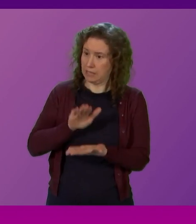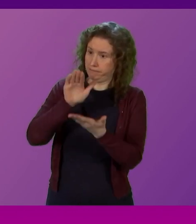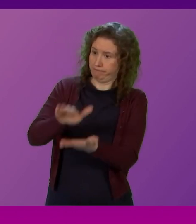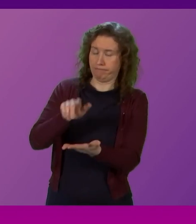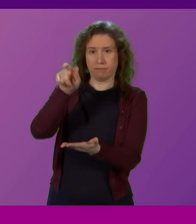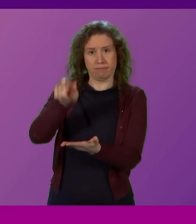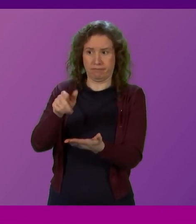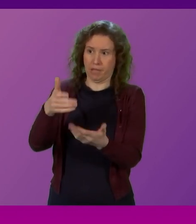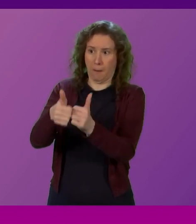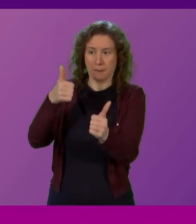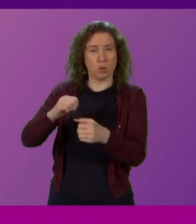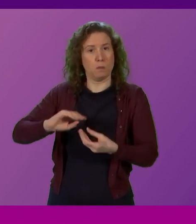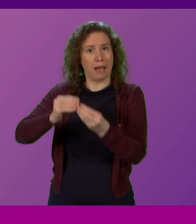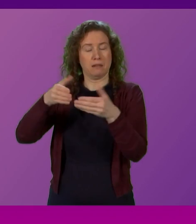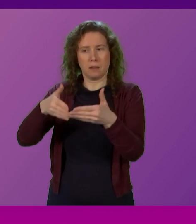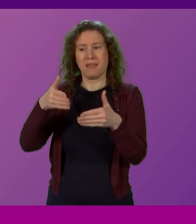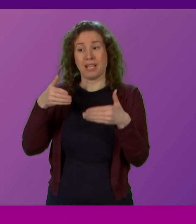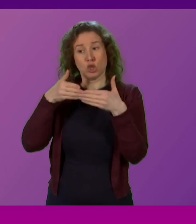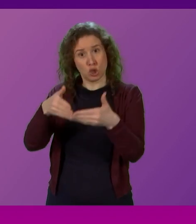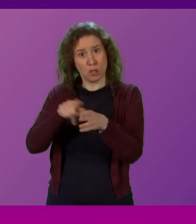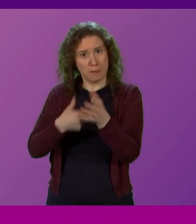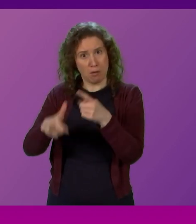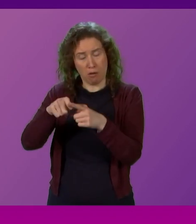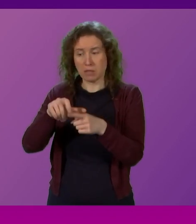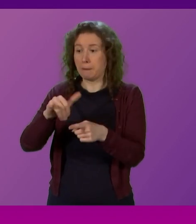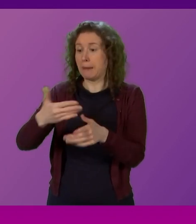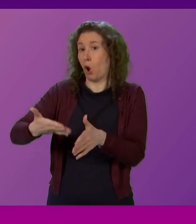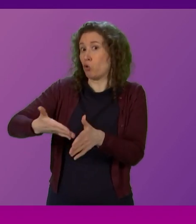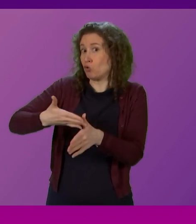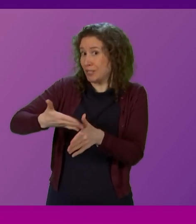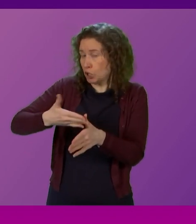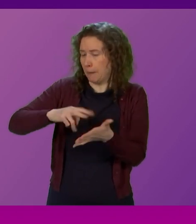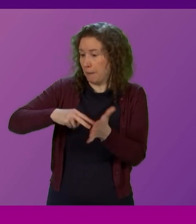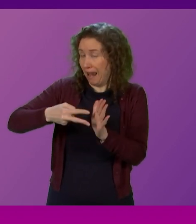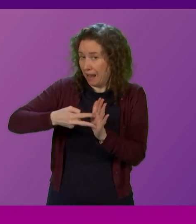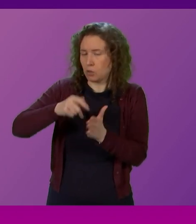I understand that the shipyard might have originally intended to source steel from Ukraine,